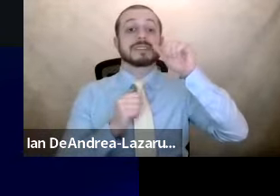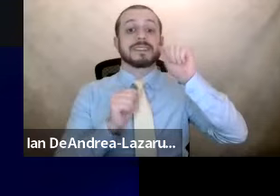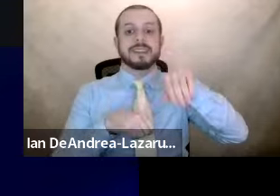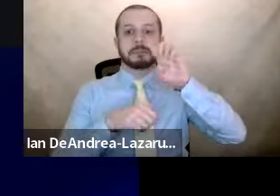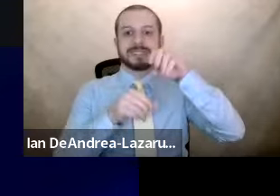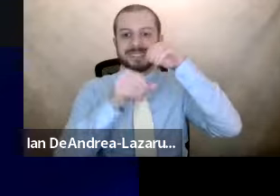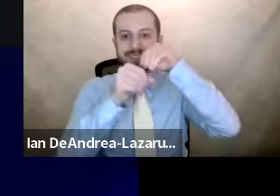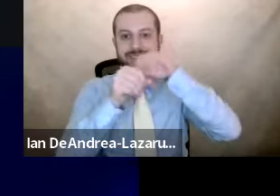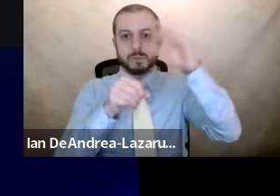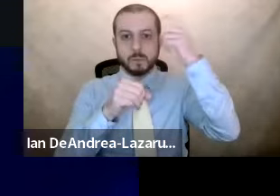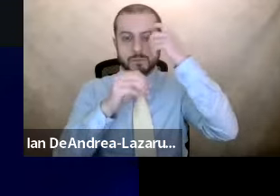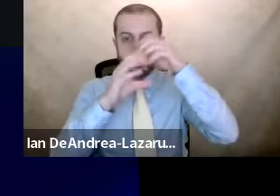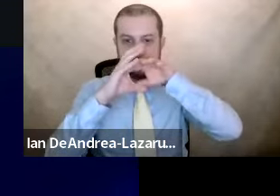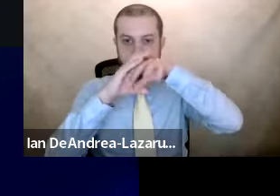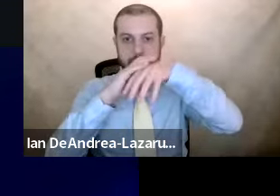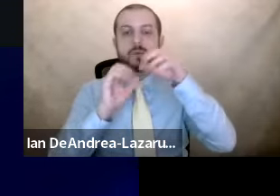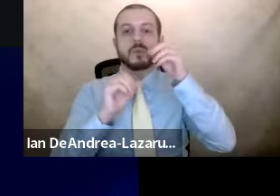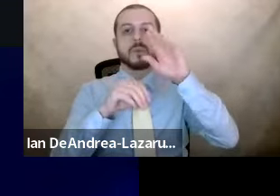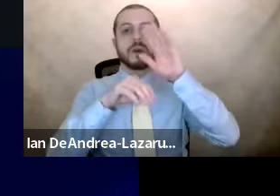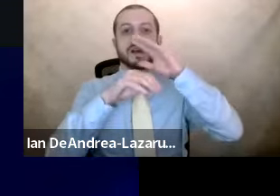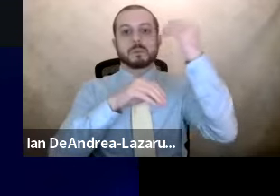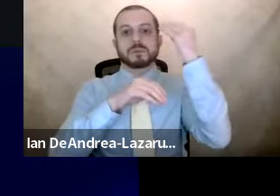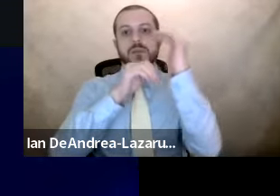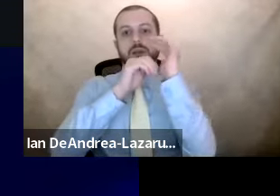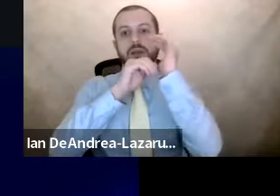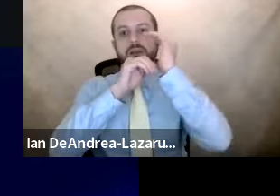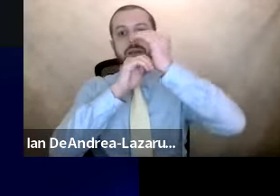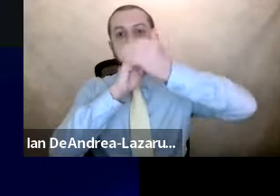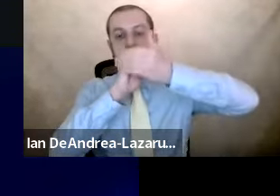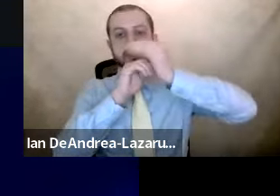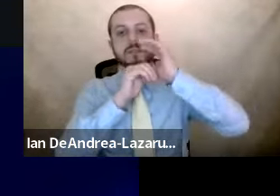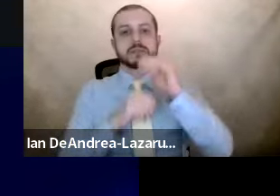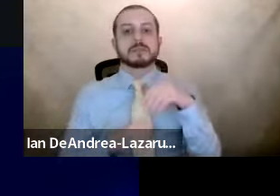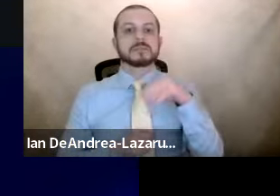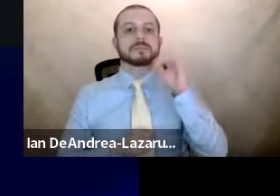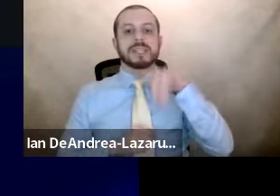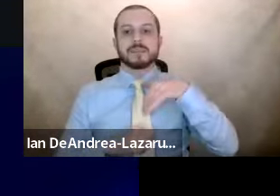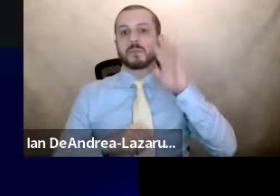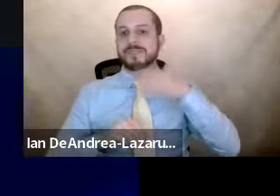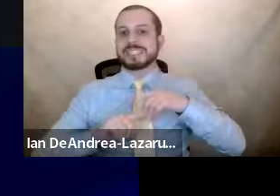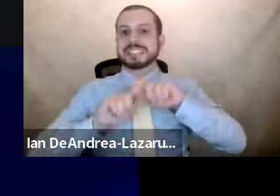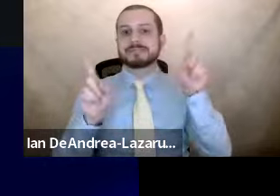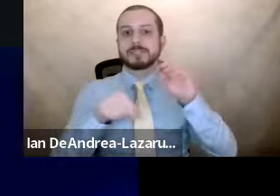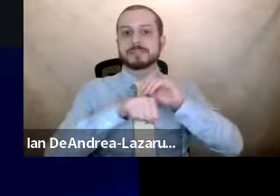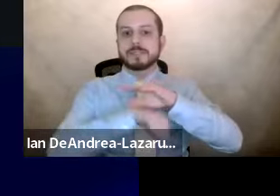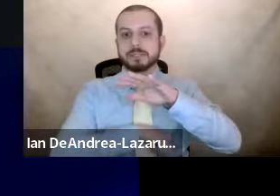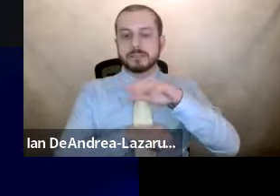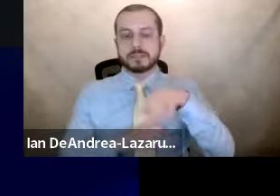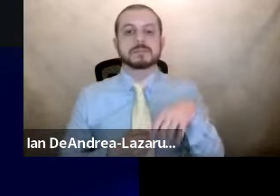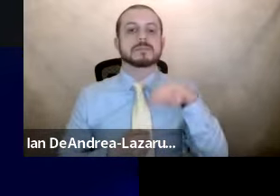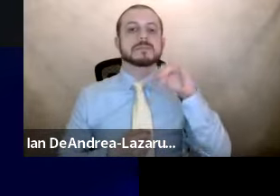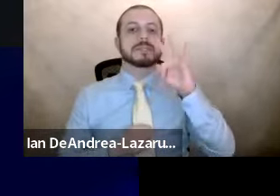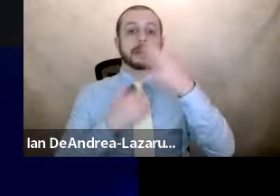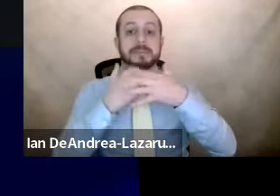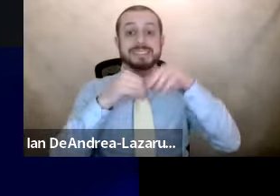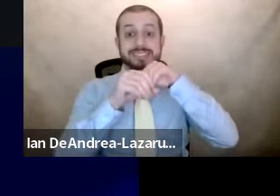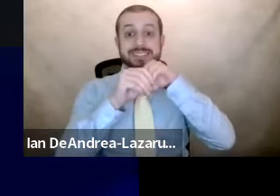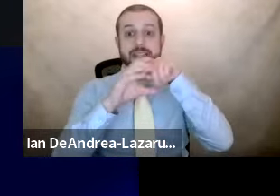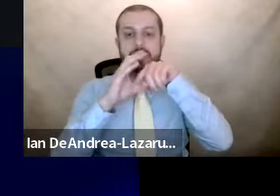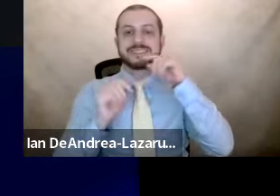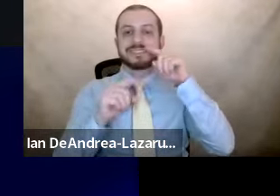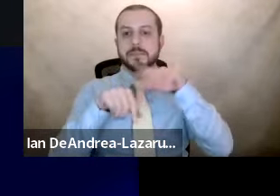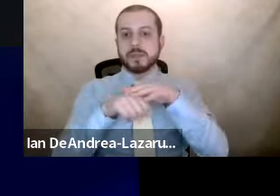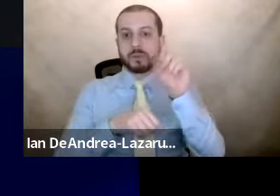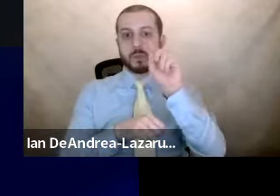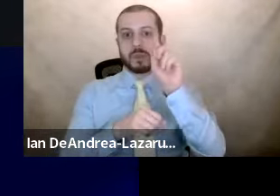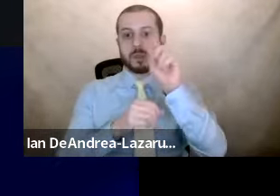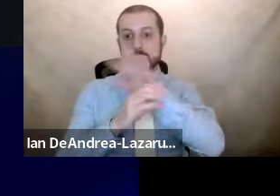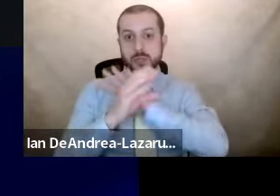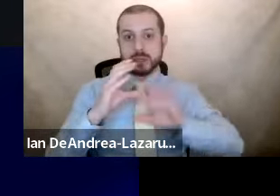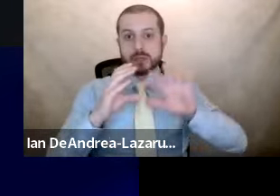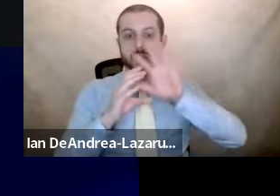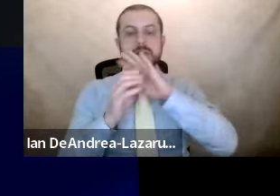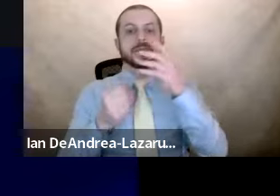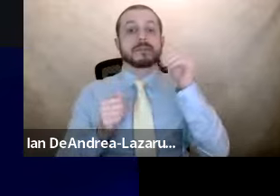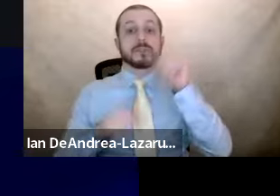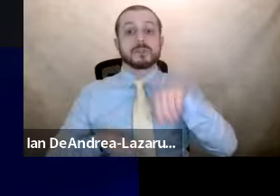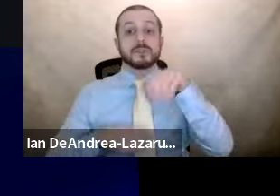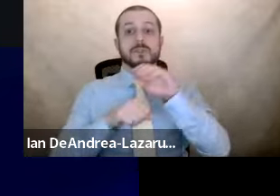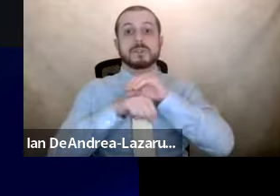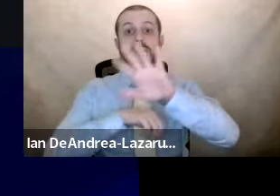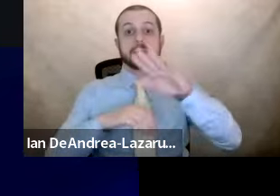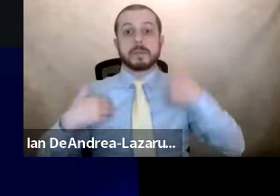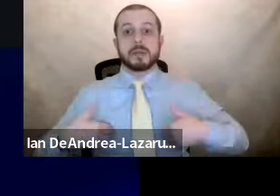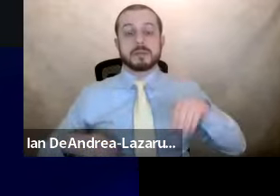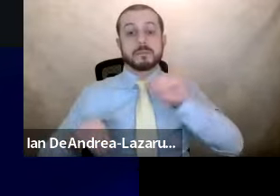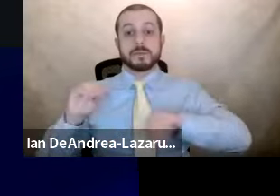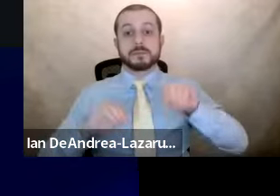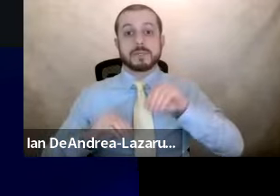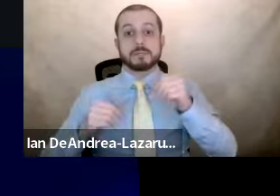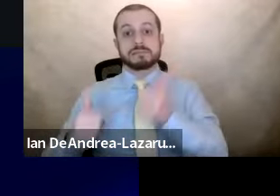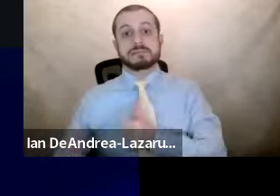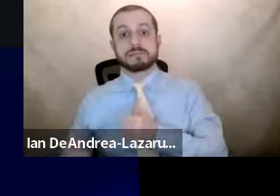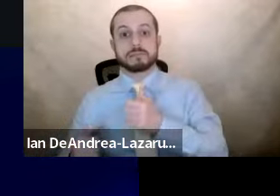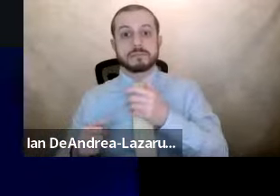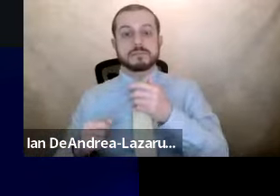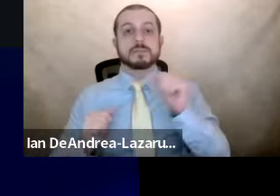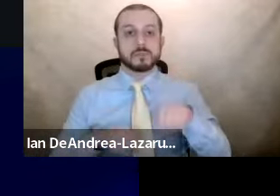Not all strokes are the same. And so, they come in different flavors. There's three major strokes. There's hemorrhageic stroke, which is any time there's active bleeding in your brain.